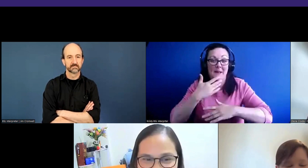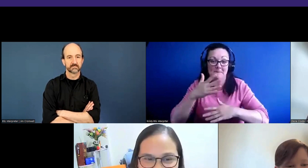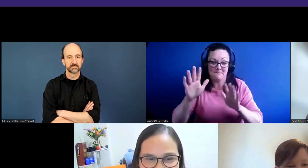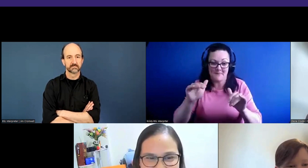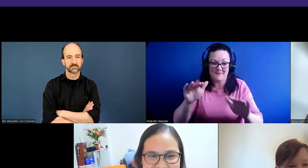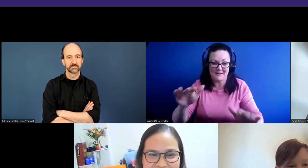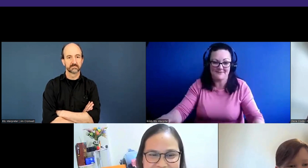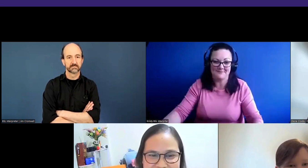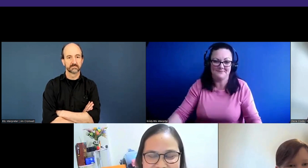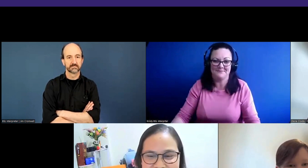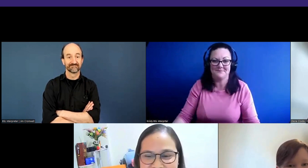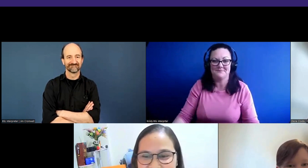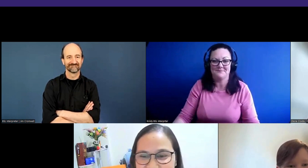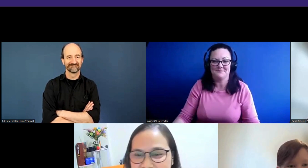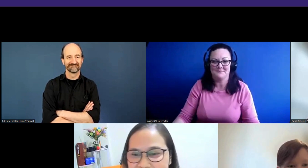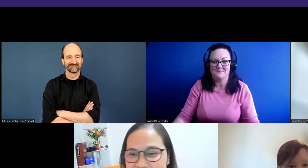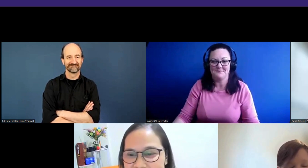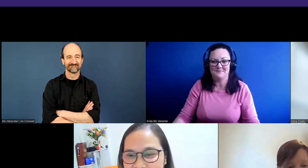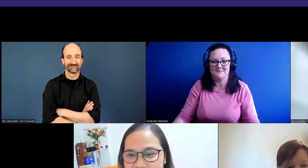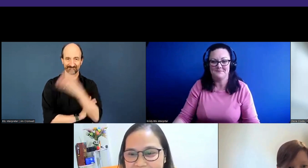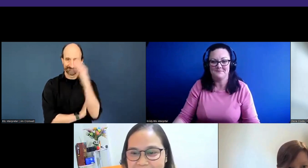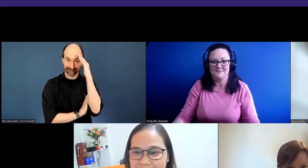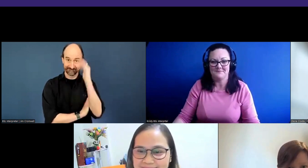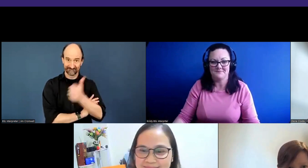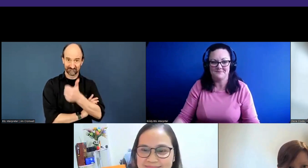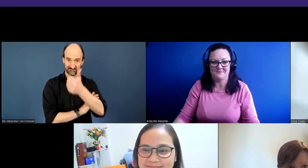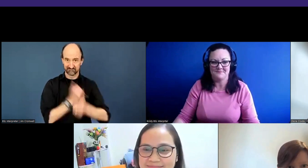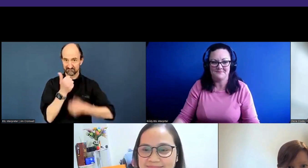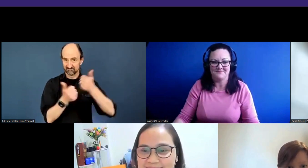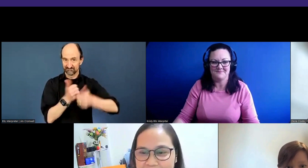Thank you.